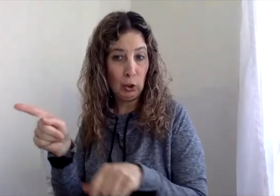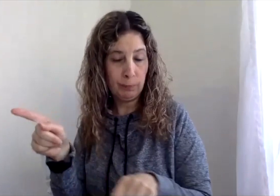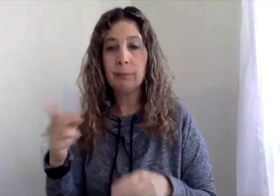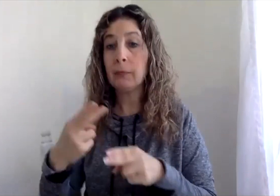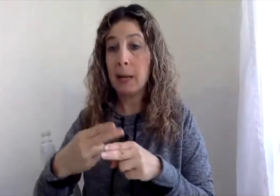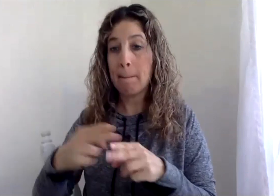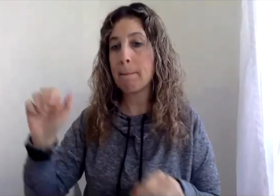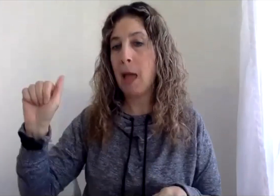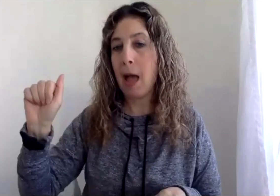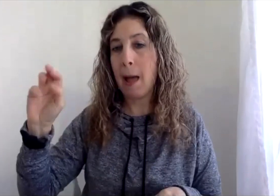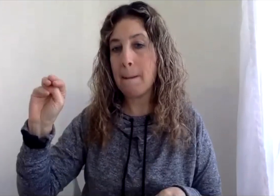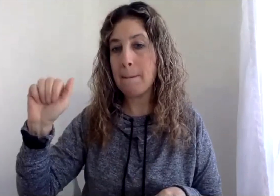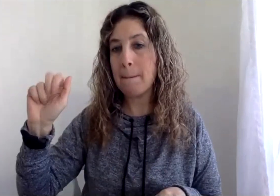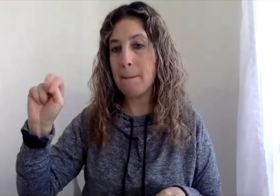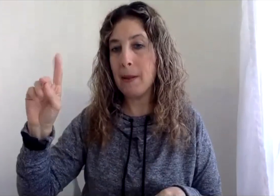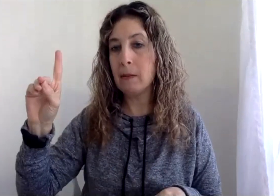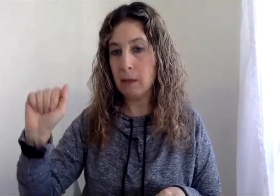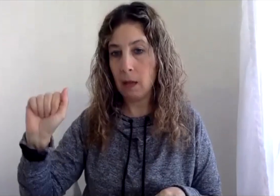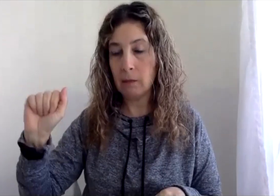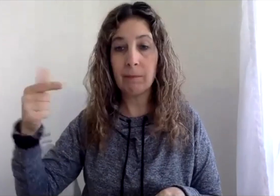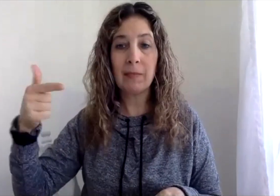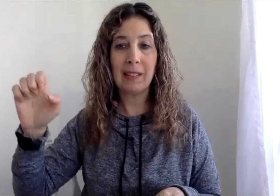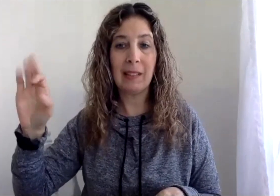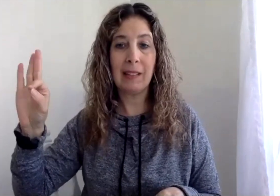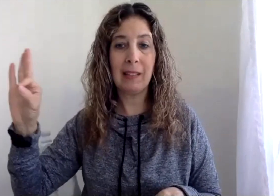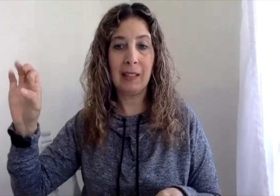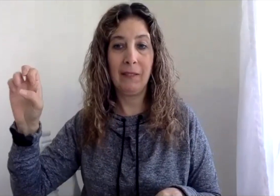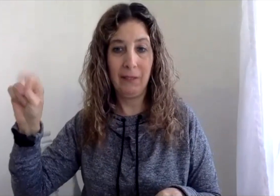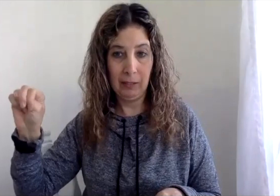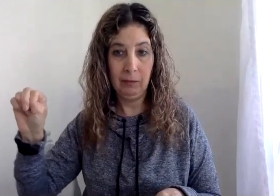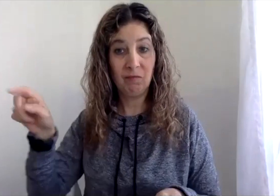I got permission from Amanda. I want to mention Amanda Geffen.